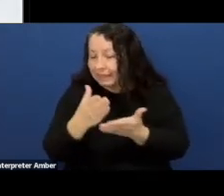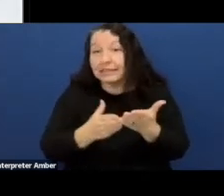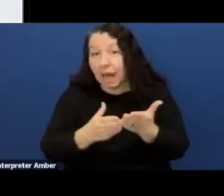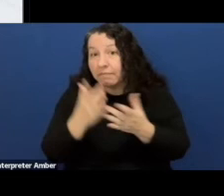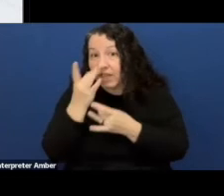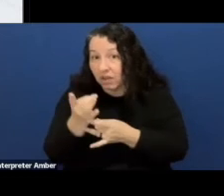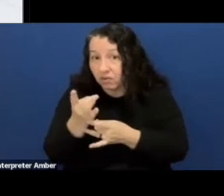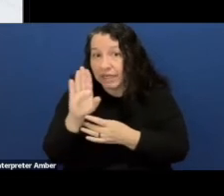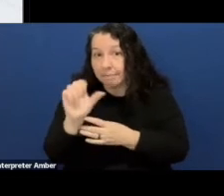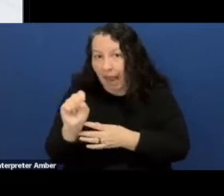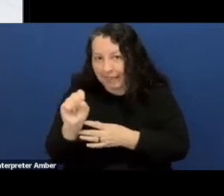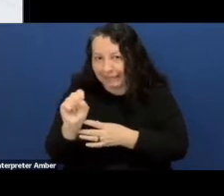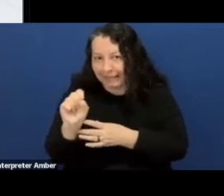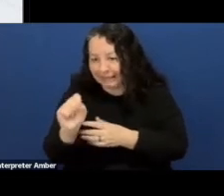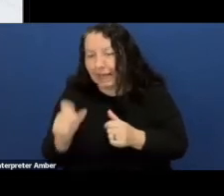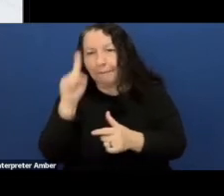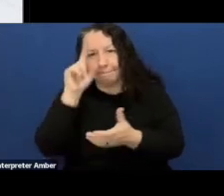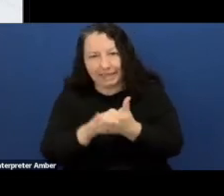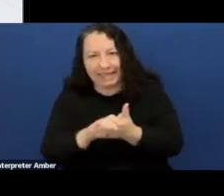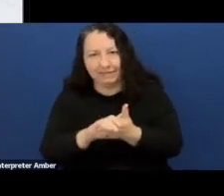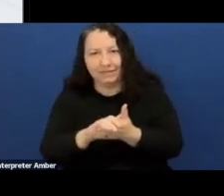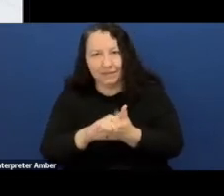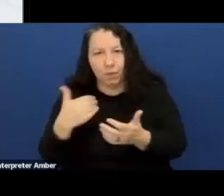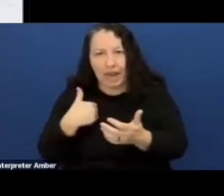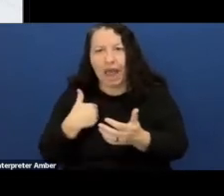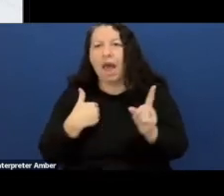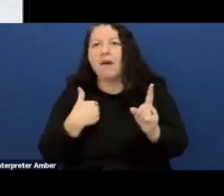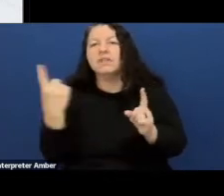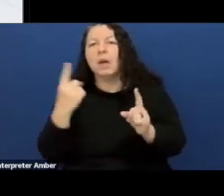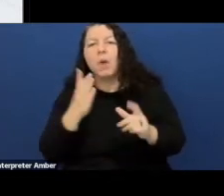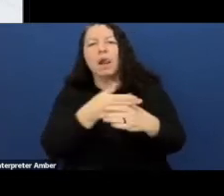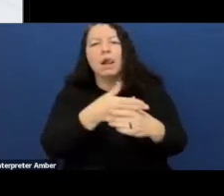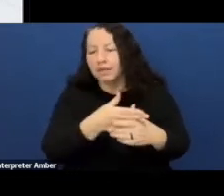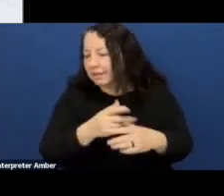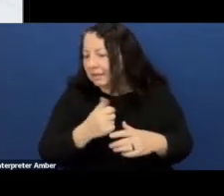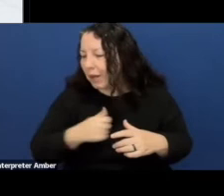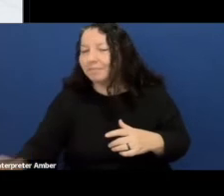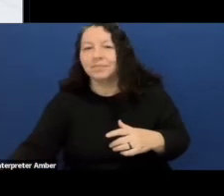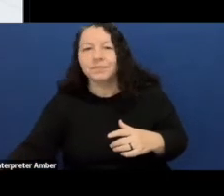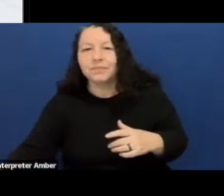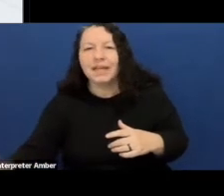time. Next slide, please. But what I want to go over are some of the existing biases